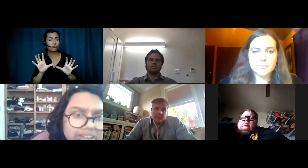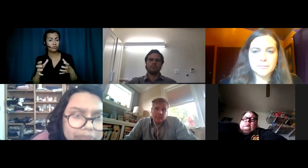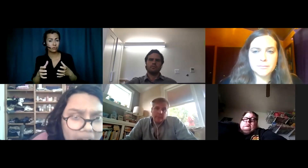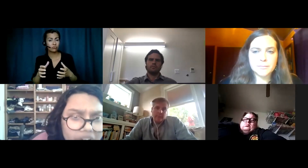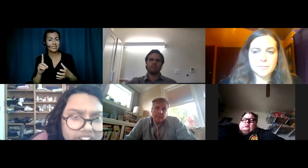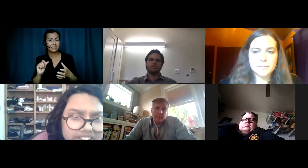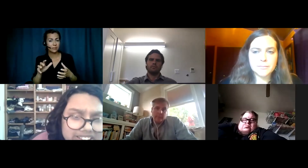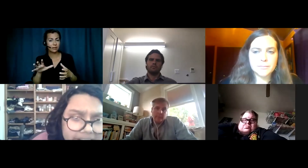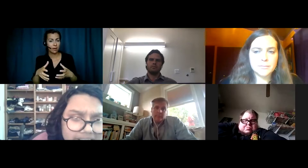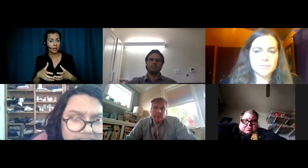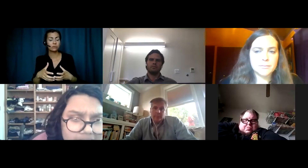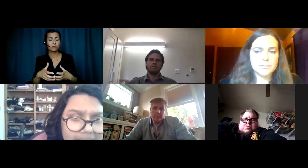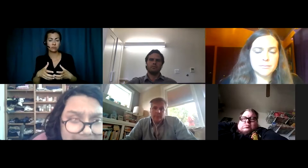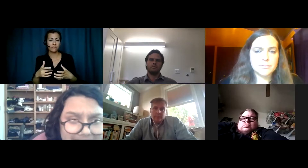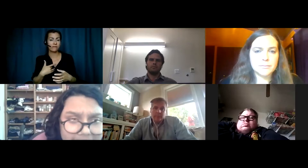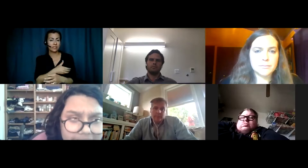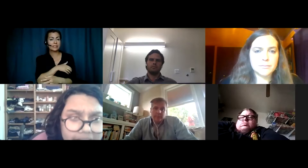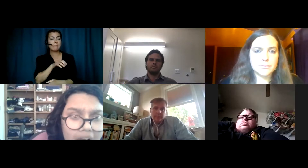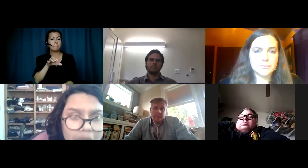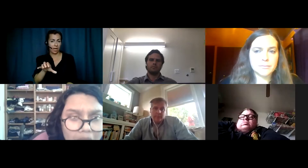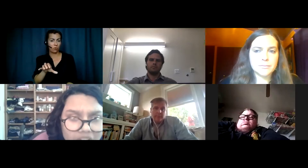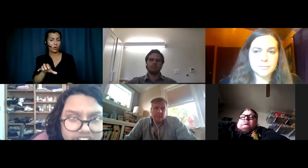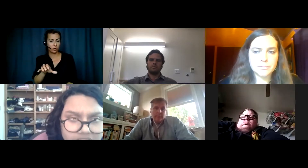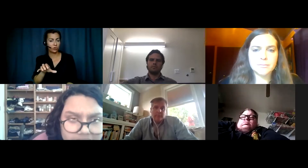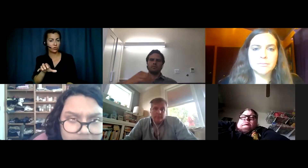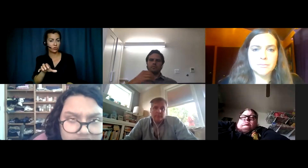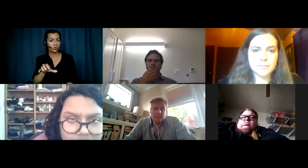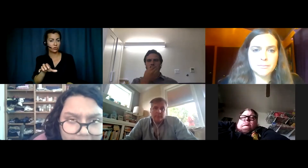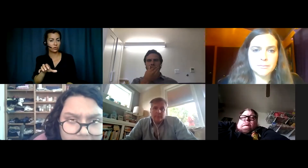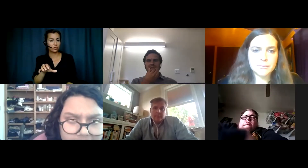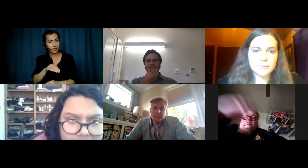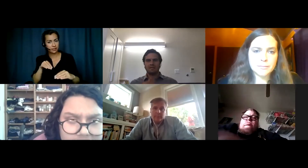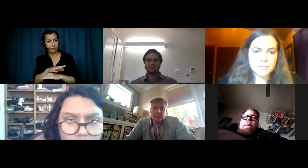out in the outfield. Don't you think there should be more people with